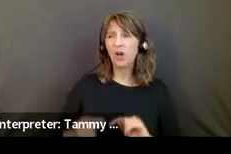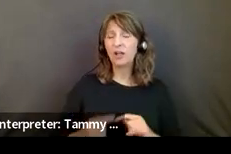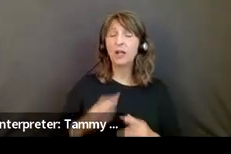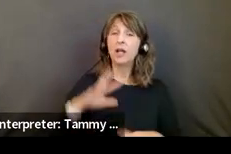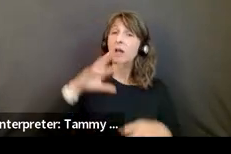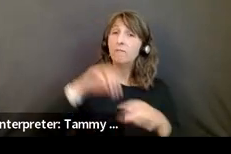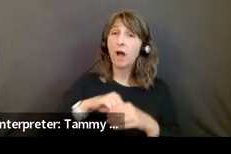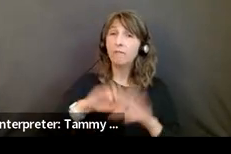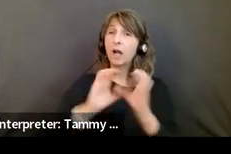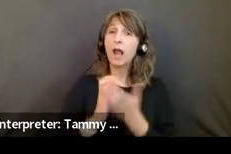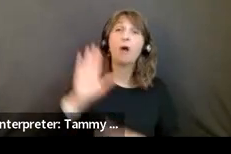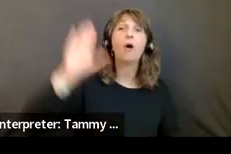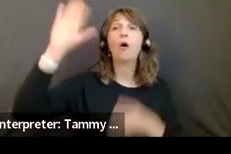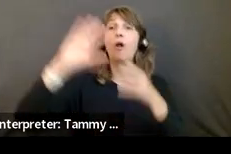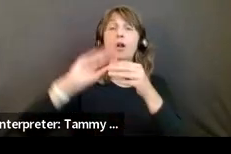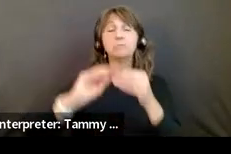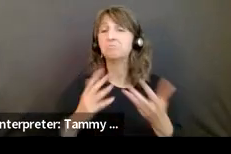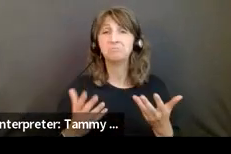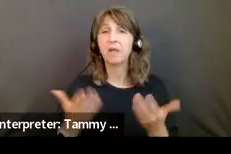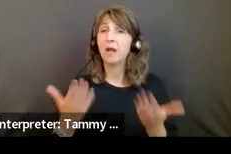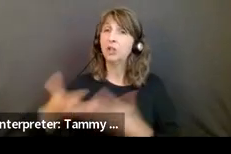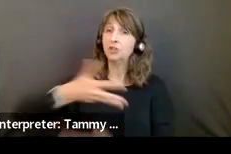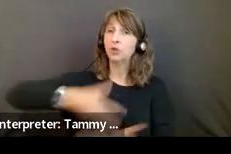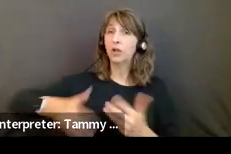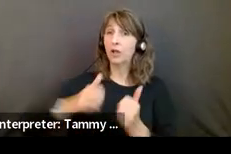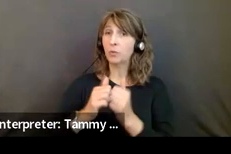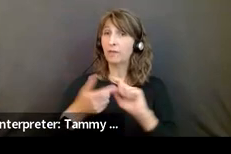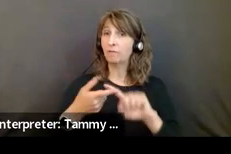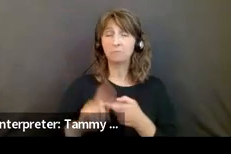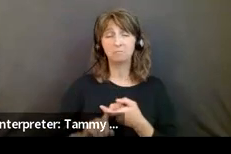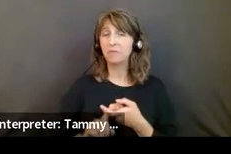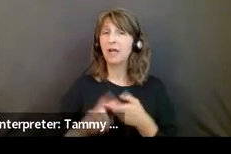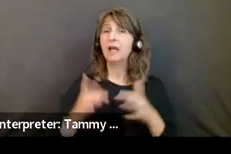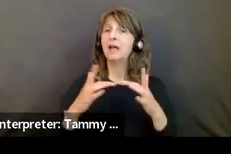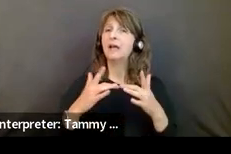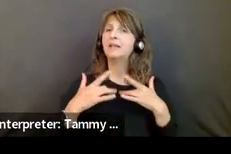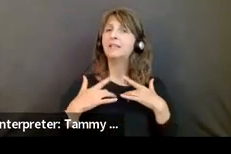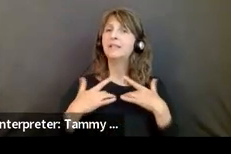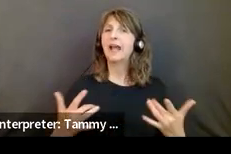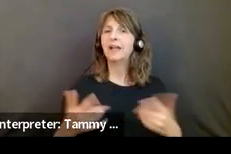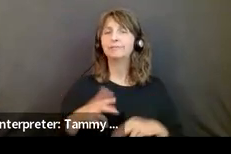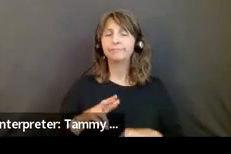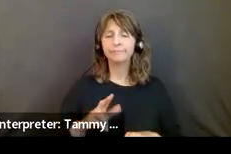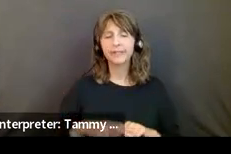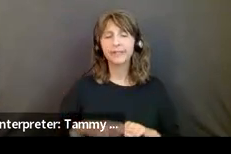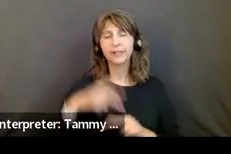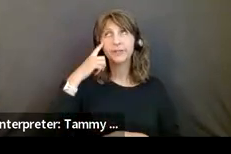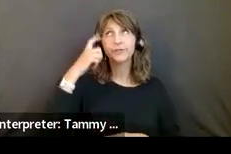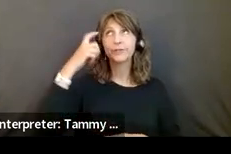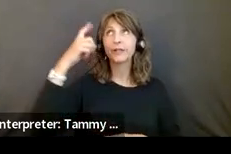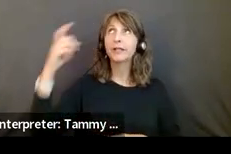They retreat into daydreams. It's kind of like they're staring off. They might be shy.